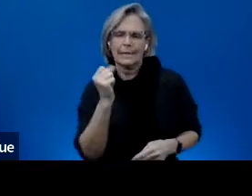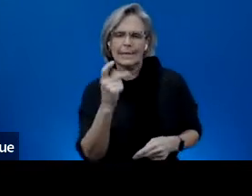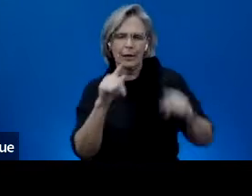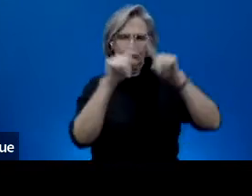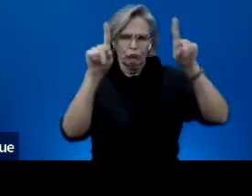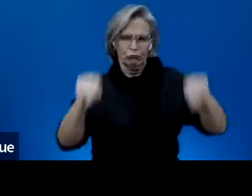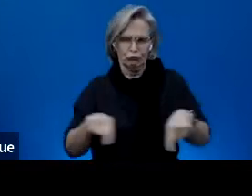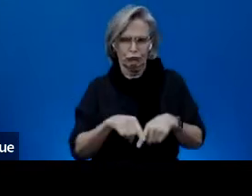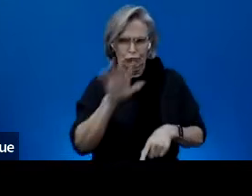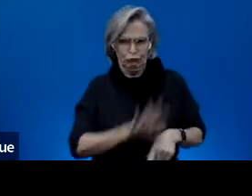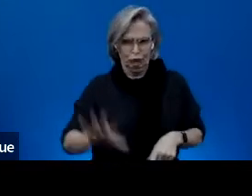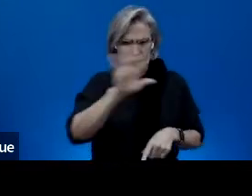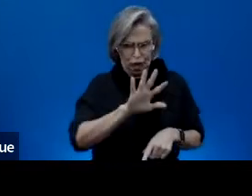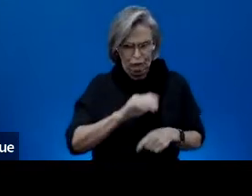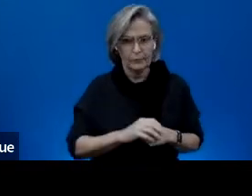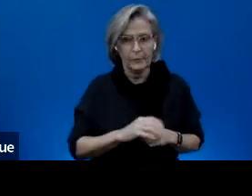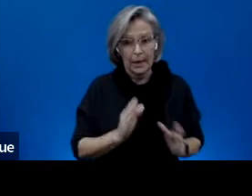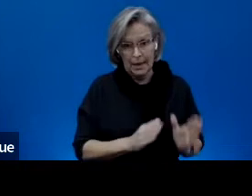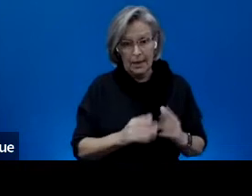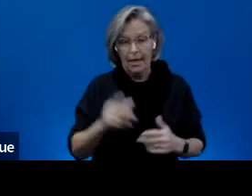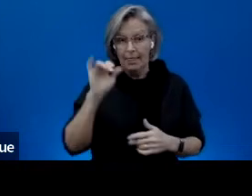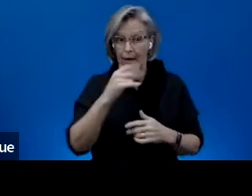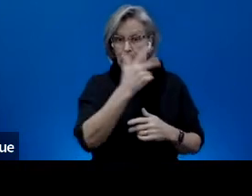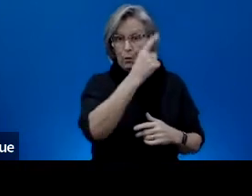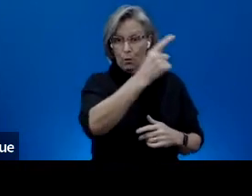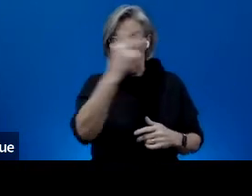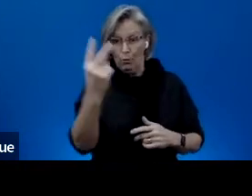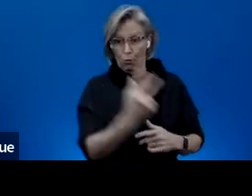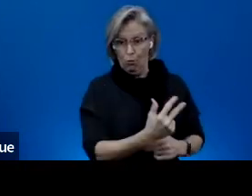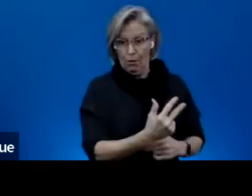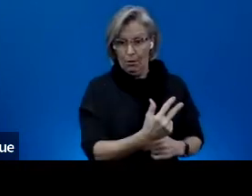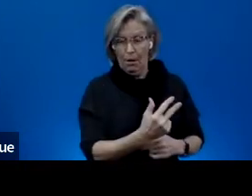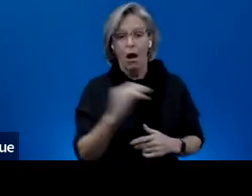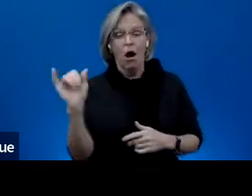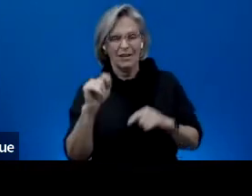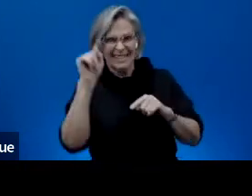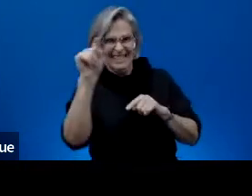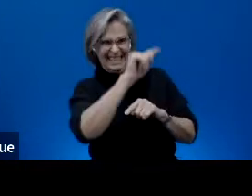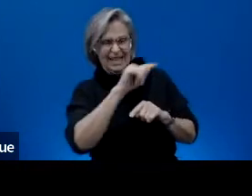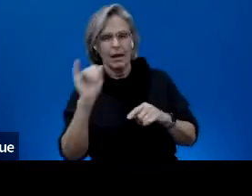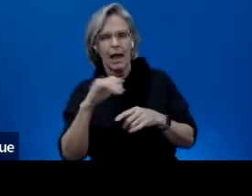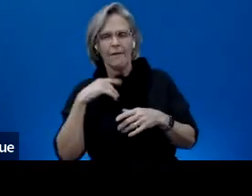So within these slots though, we also have kind of created subcategories.